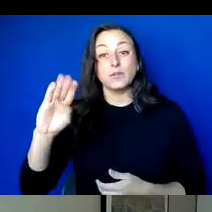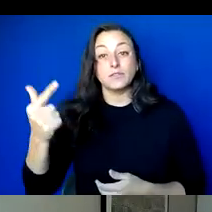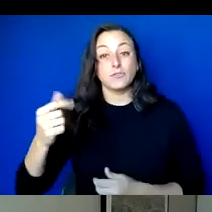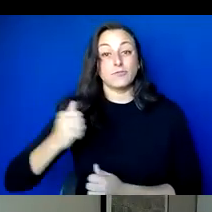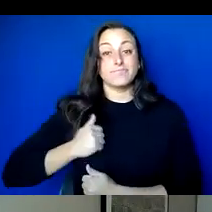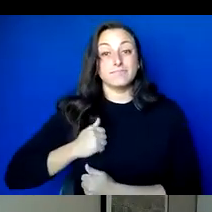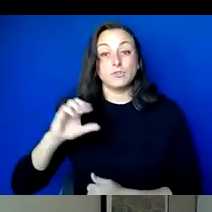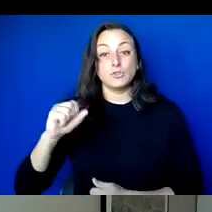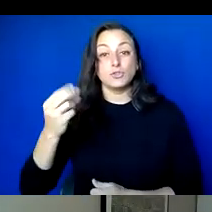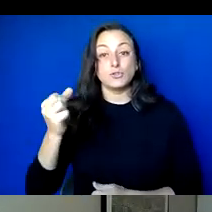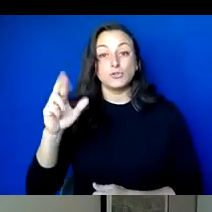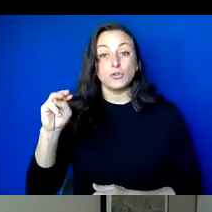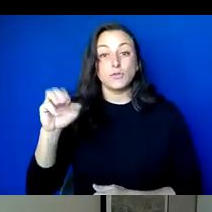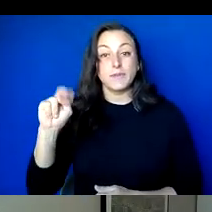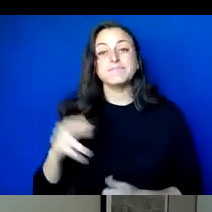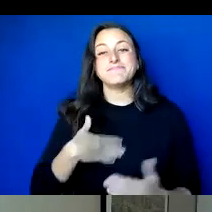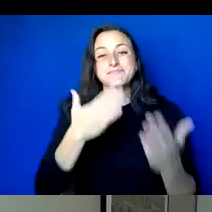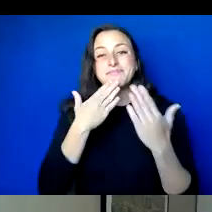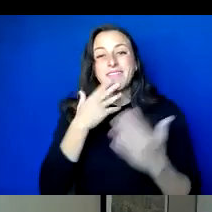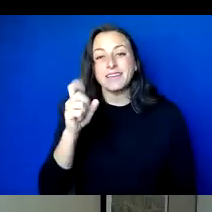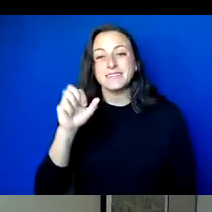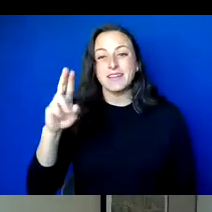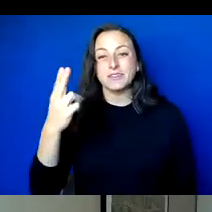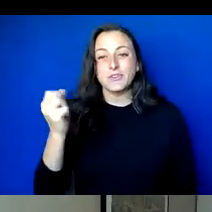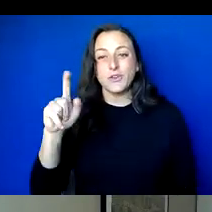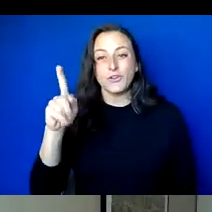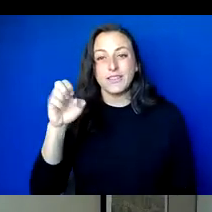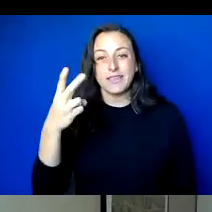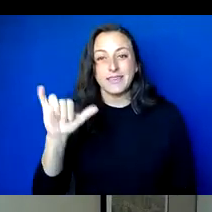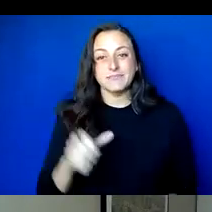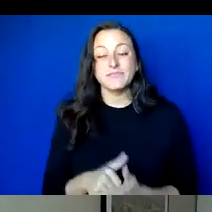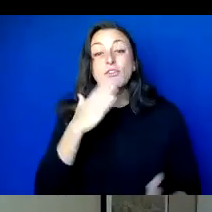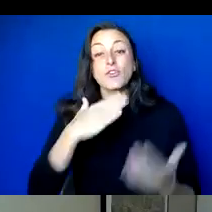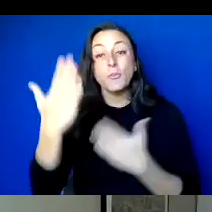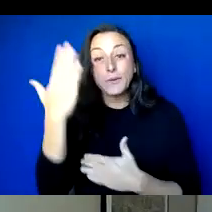BG Sherman: Thanks Dr. Herlihy. Good morning ladies and gentlemen. Just to give an update of